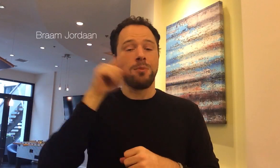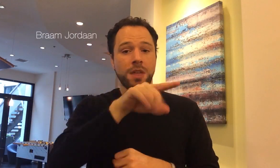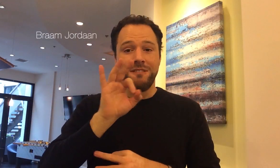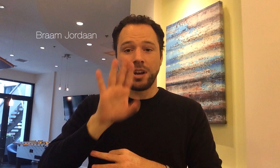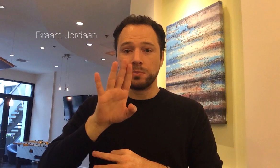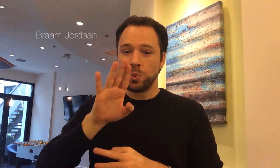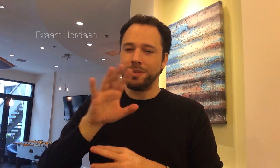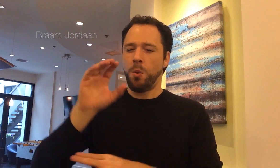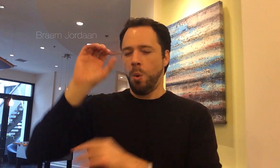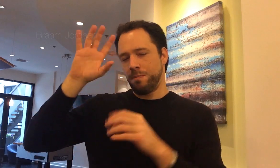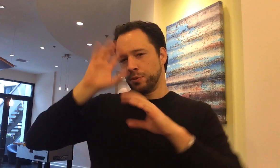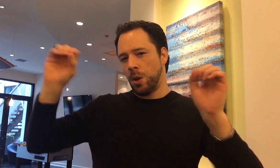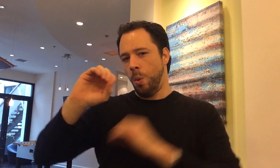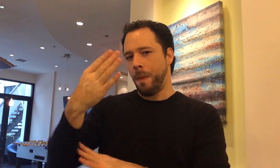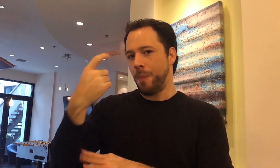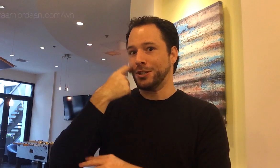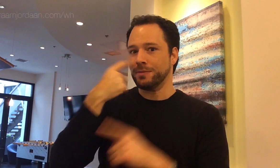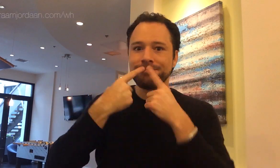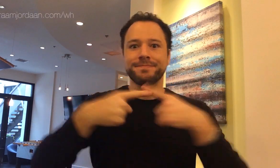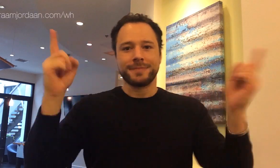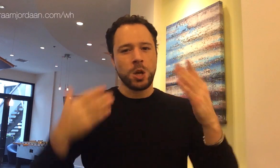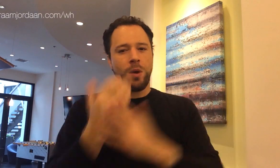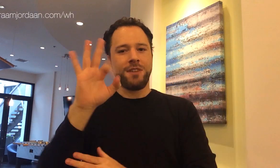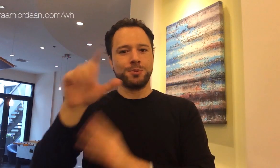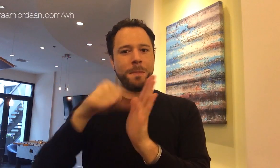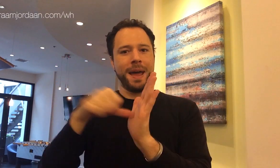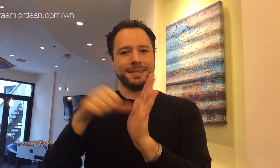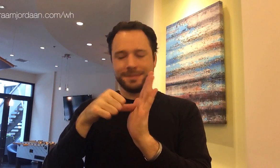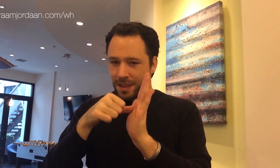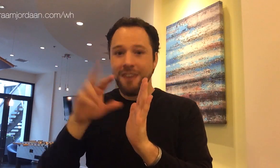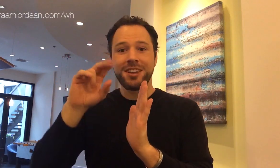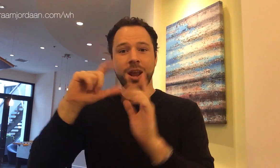Through Facebook, I found President Obama’s recent announcement of his new Facebook page,